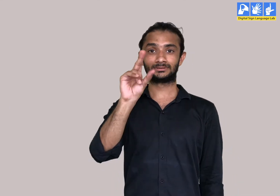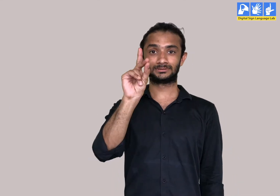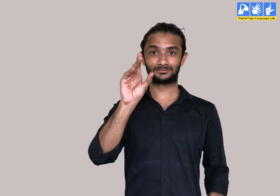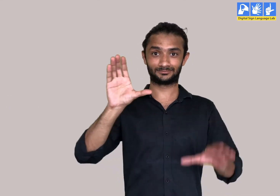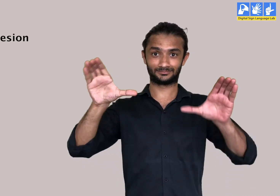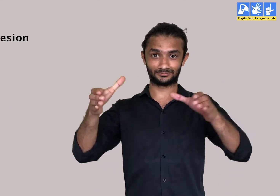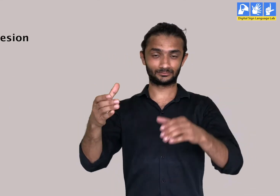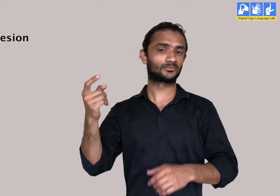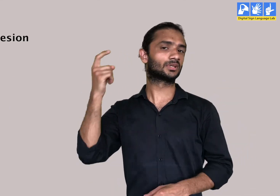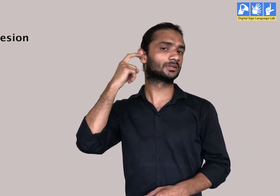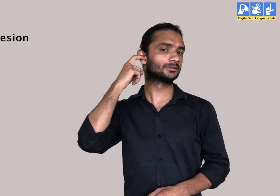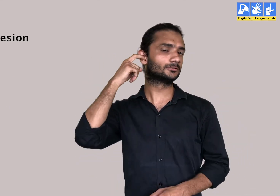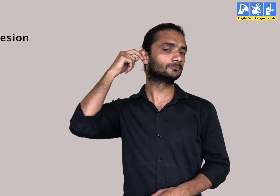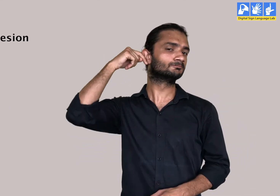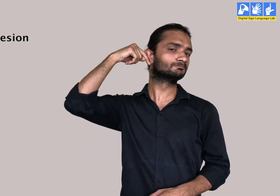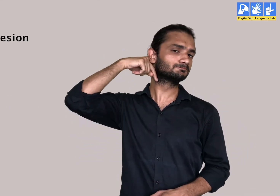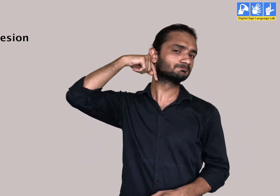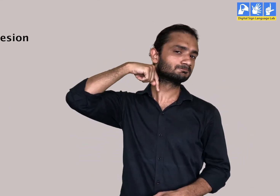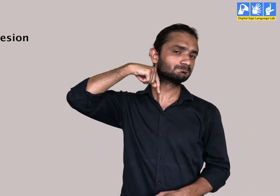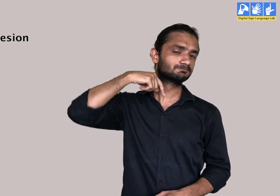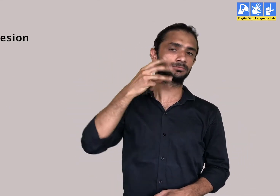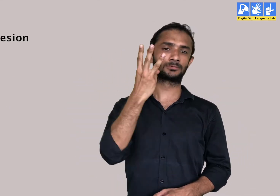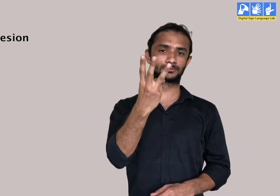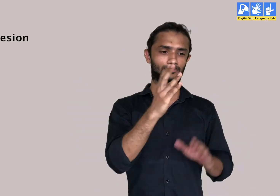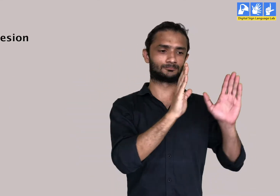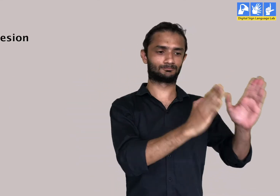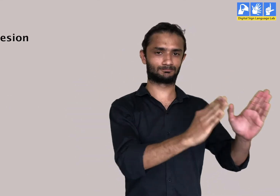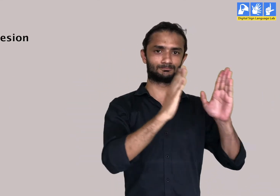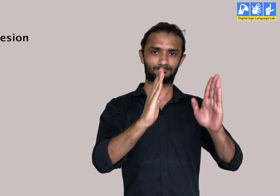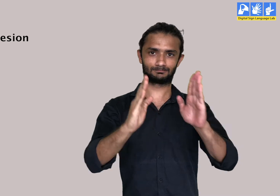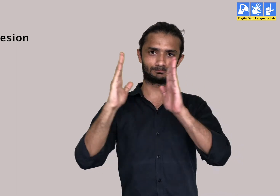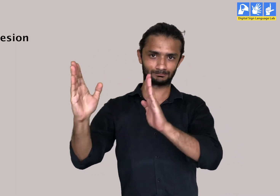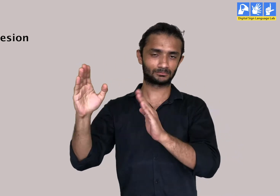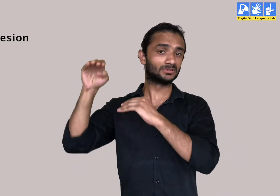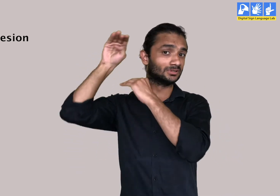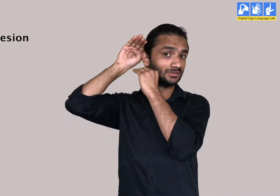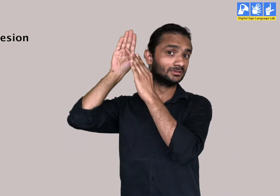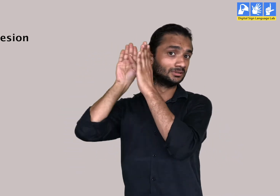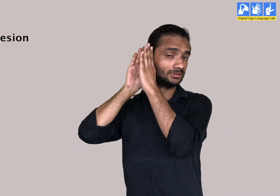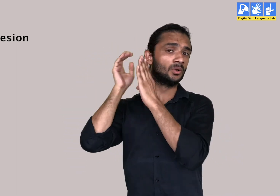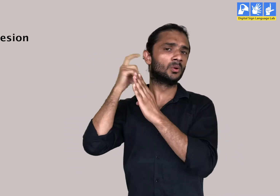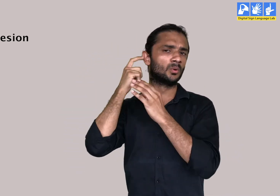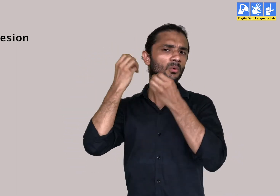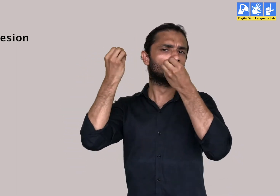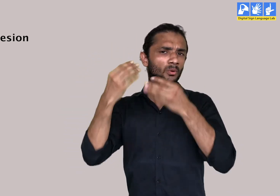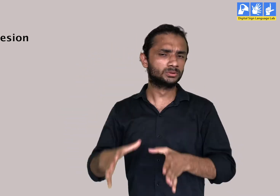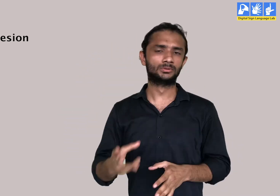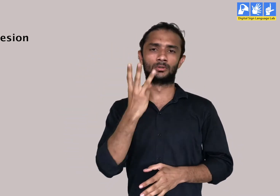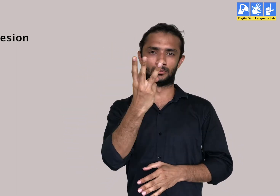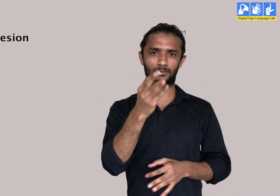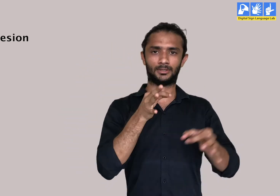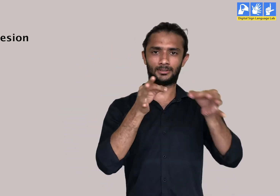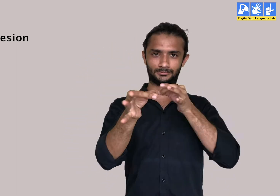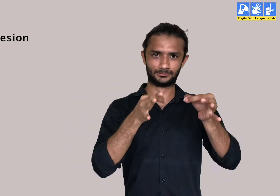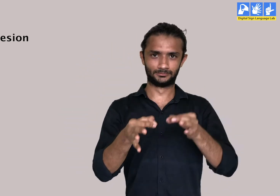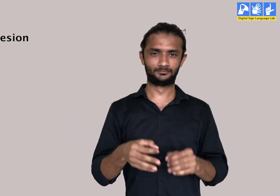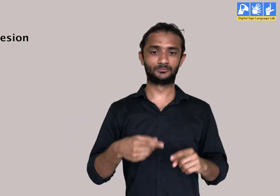Second classification of hearing loss is site of lesion Our ear is divided into 3 parts. There are 3 physical origin of impairment.